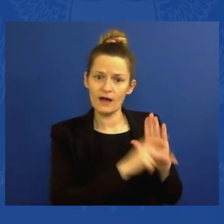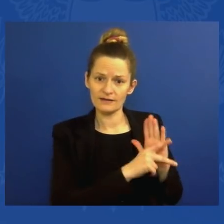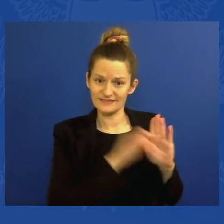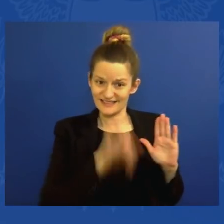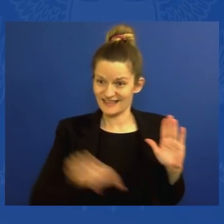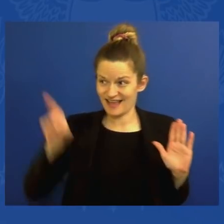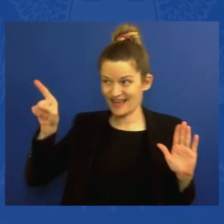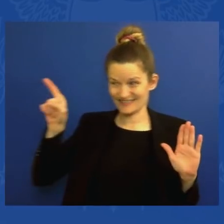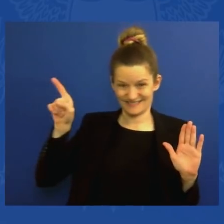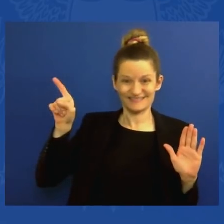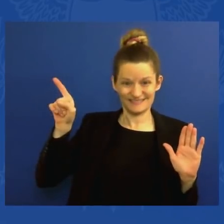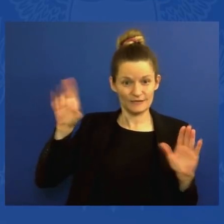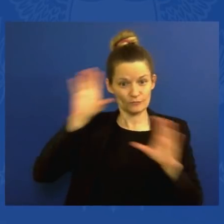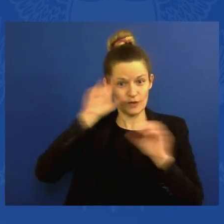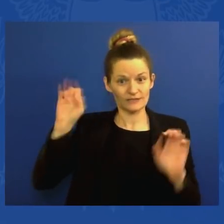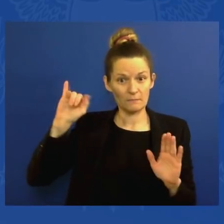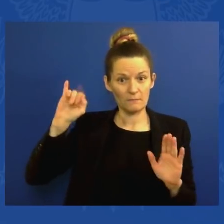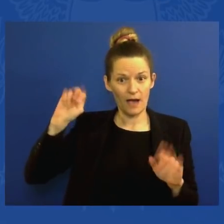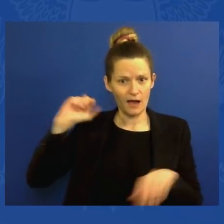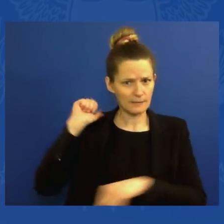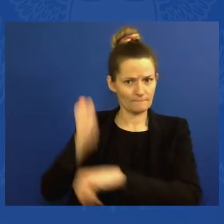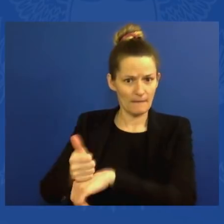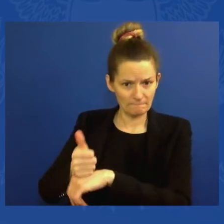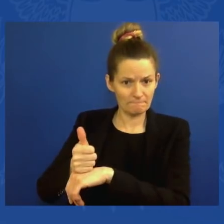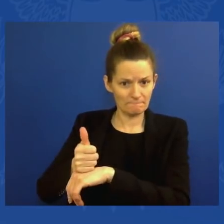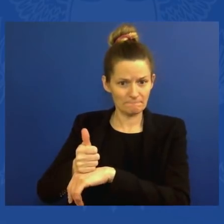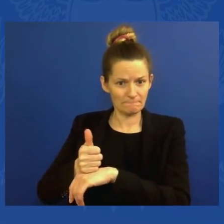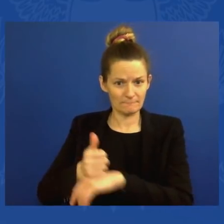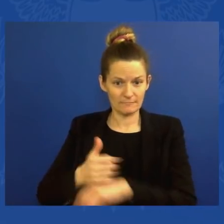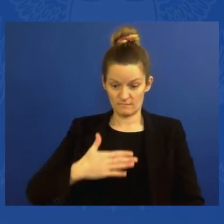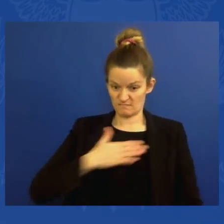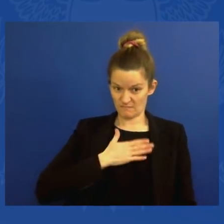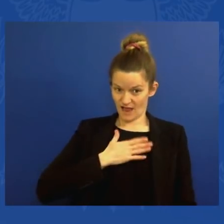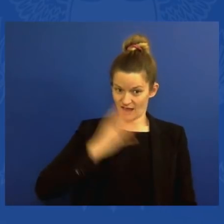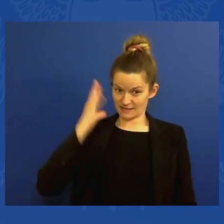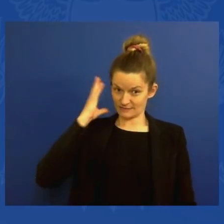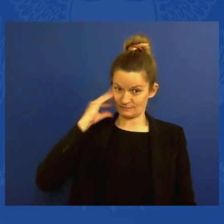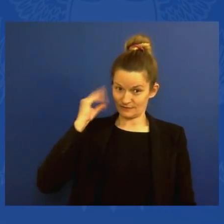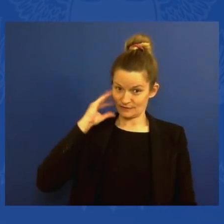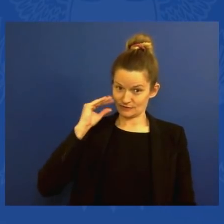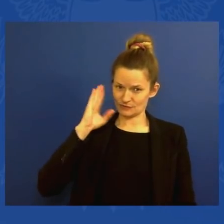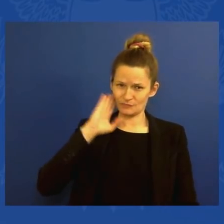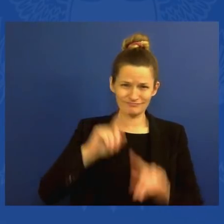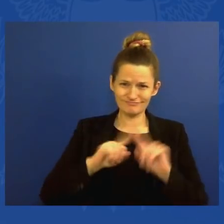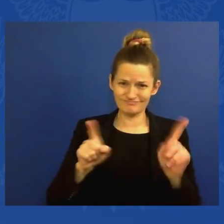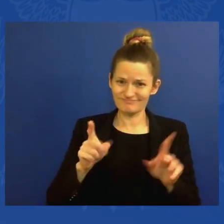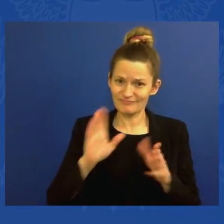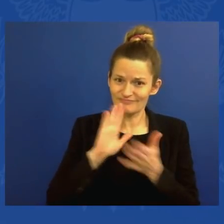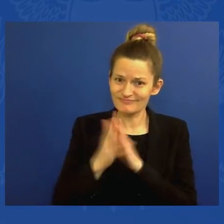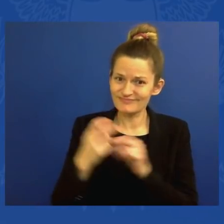By investing in infrastructure and good union jobs, President Biden is laying the foundation for a future